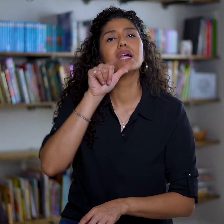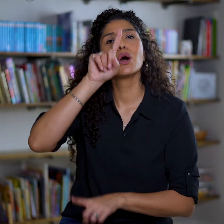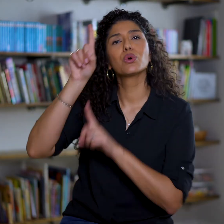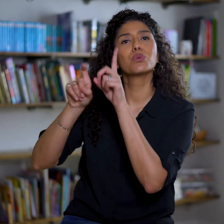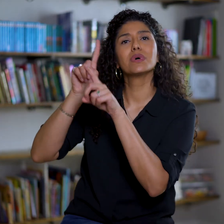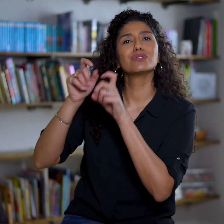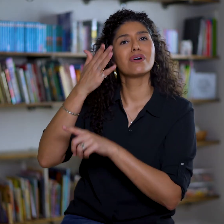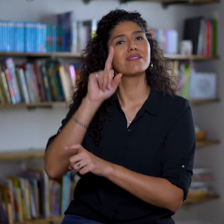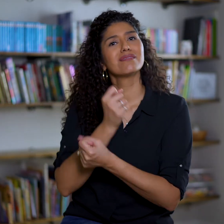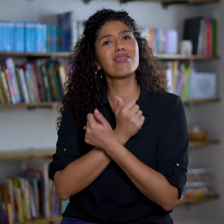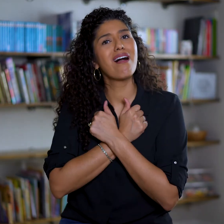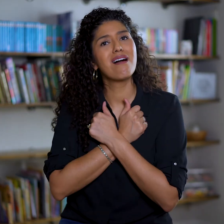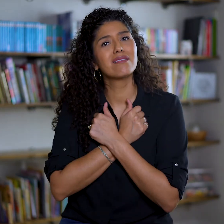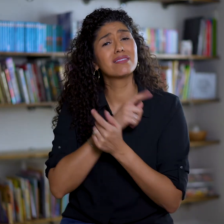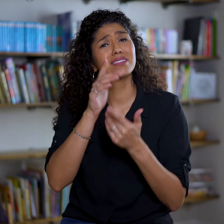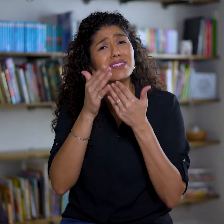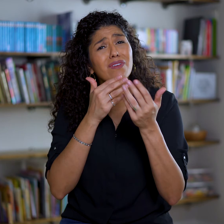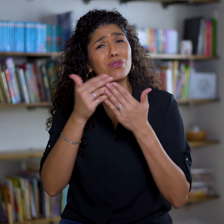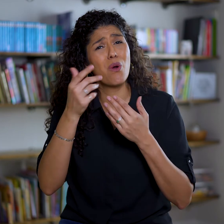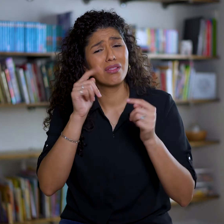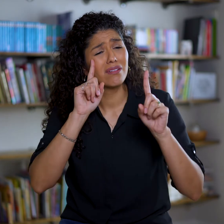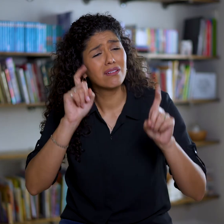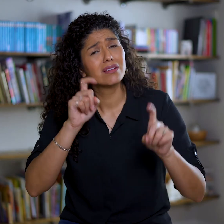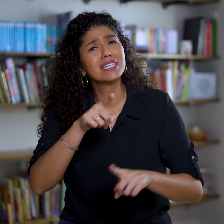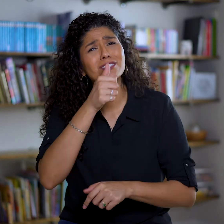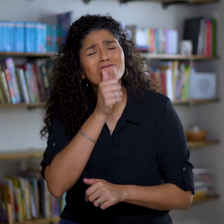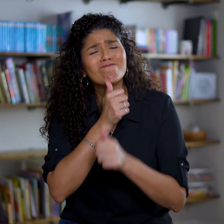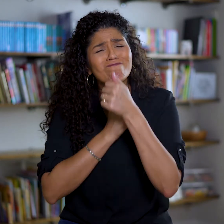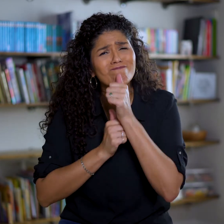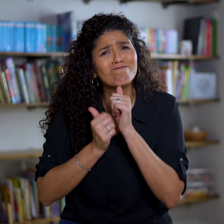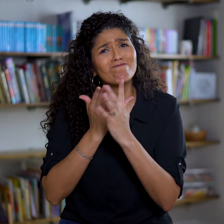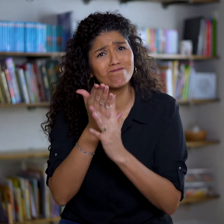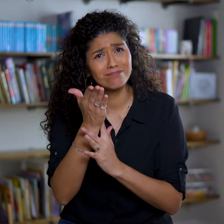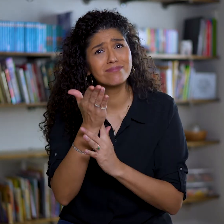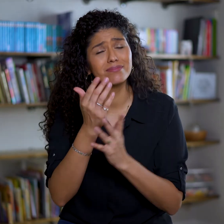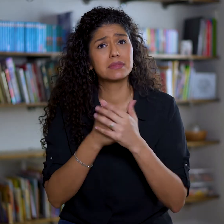and doesn’t doubt God’s love, despite the testing he’s enduring.